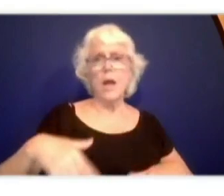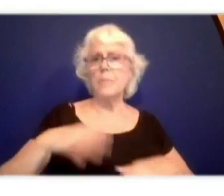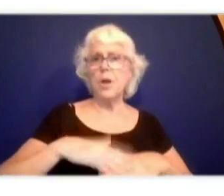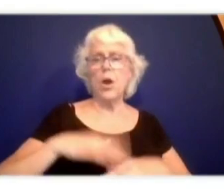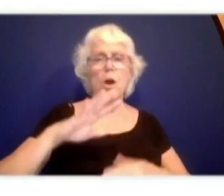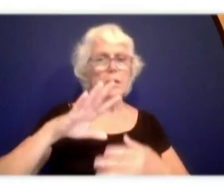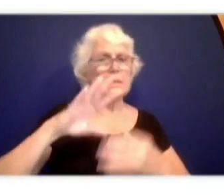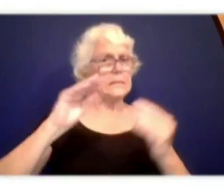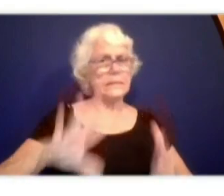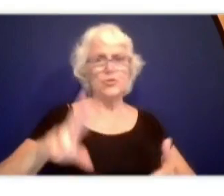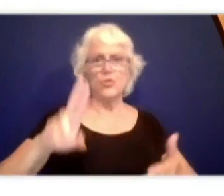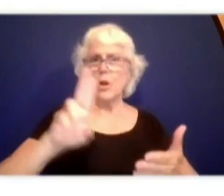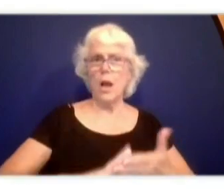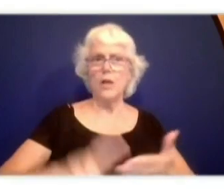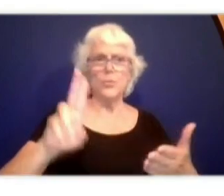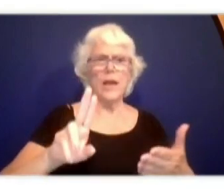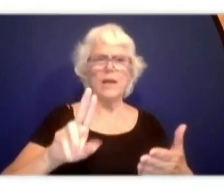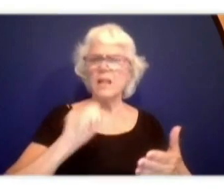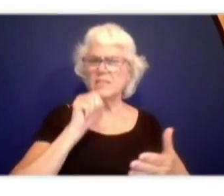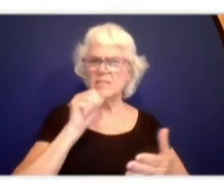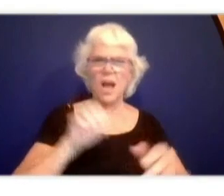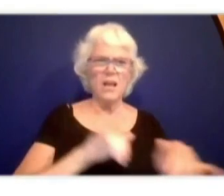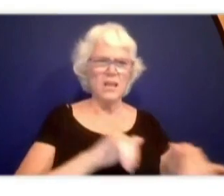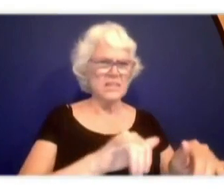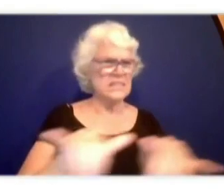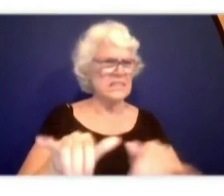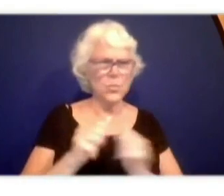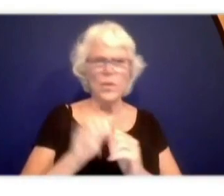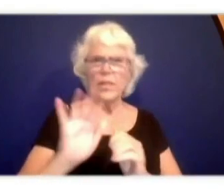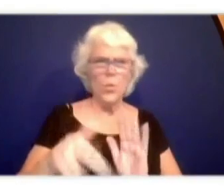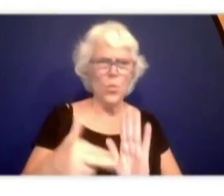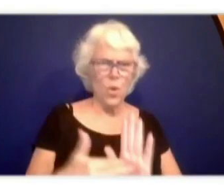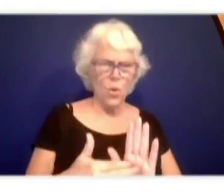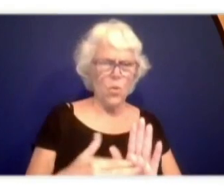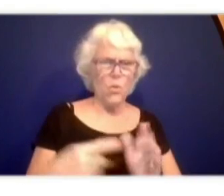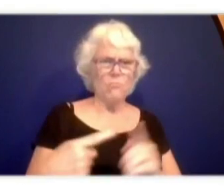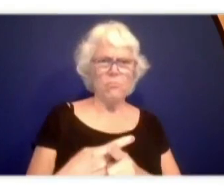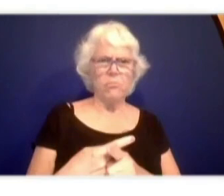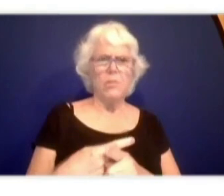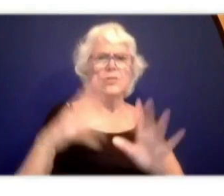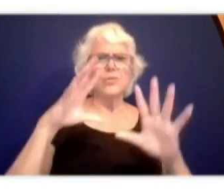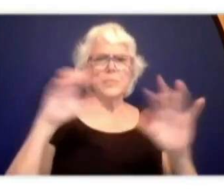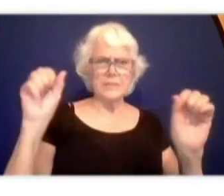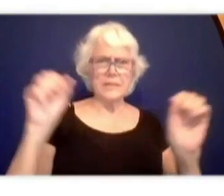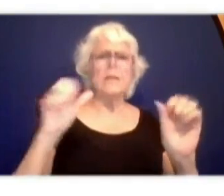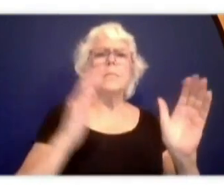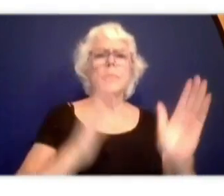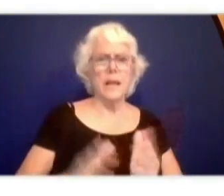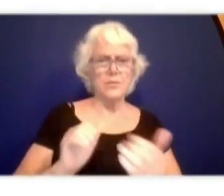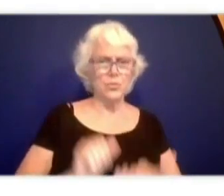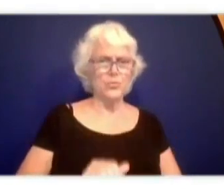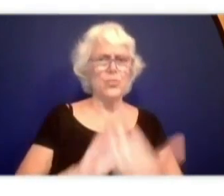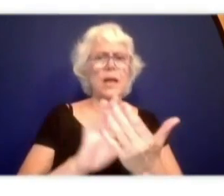which is inconsistent with their role. The superintendent plans to address this item operationally.